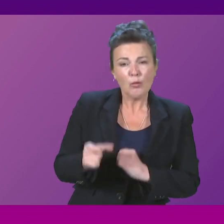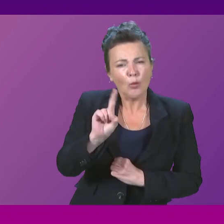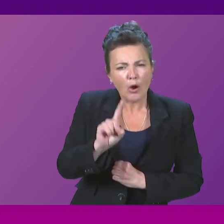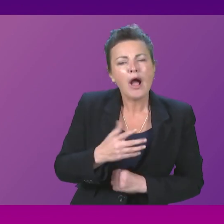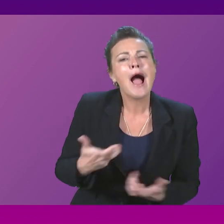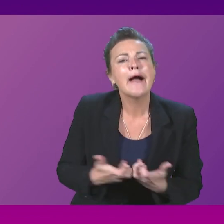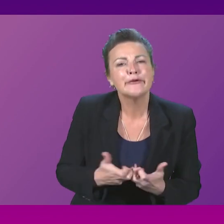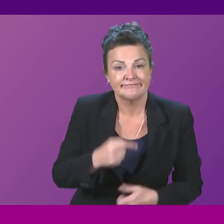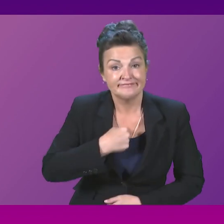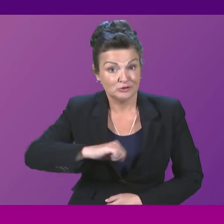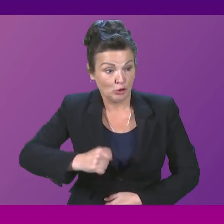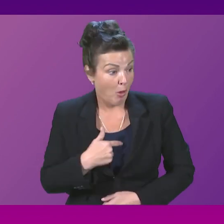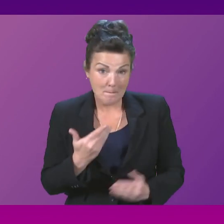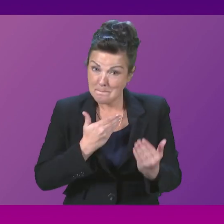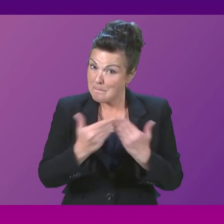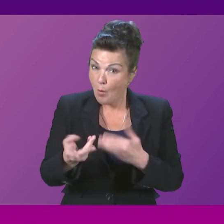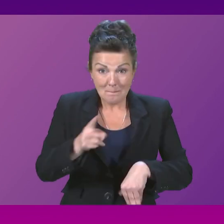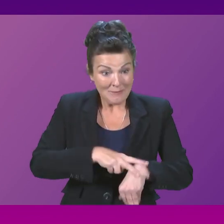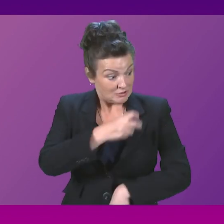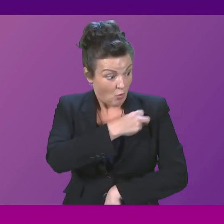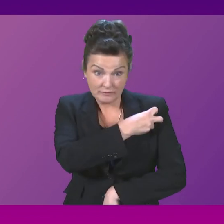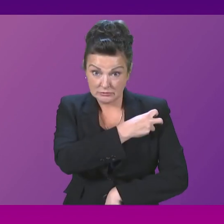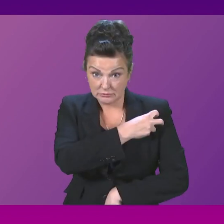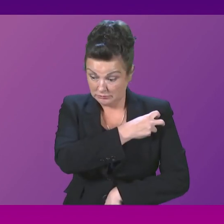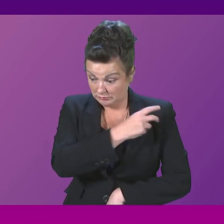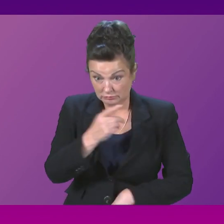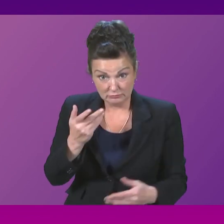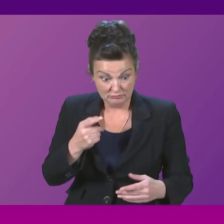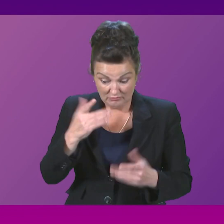number of police officers than it did at any time during the previous Administration.